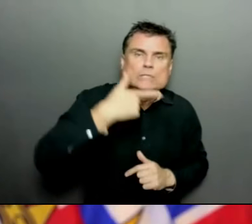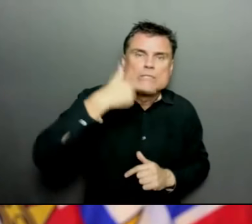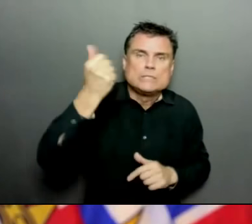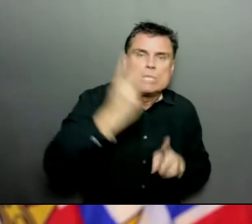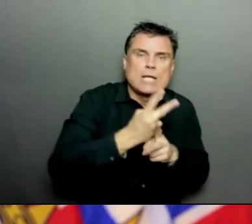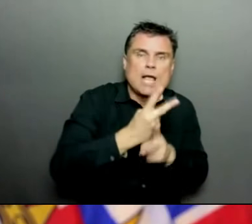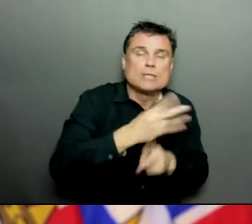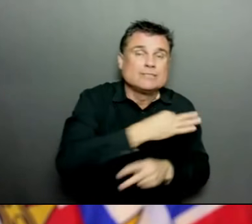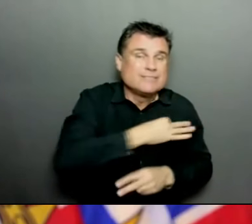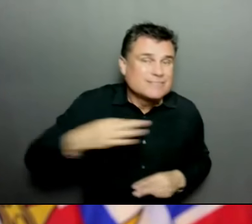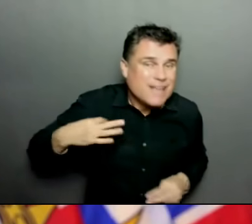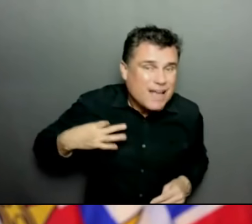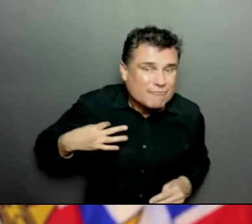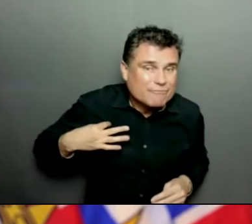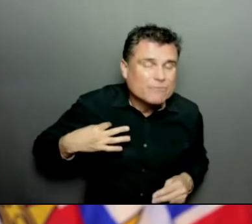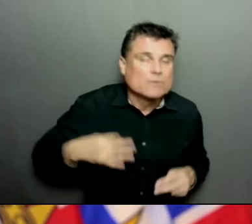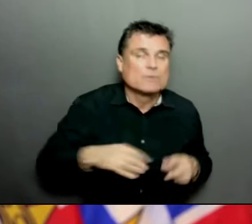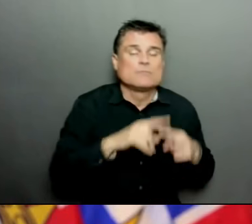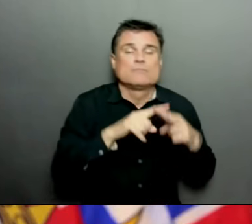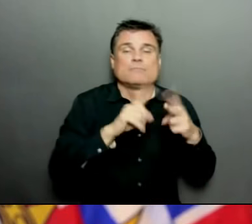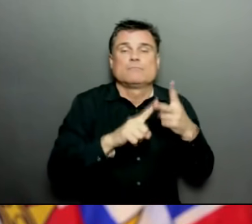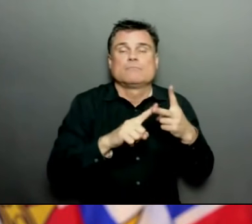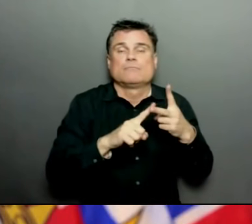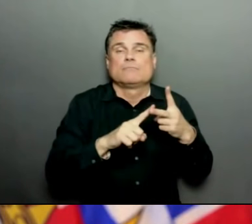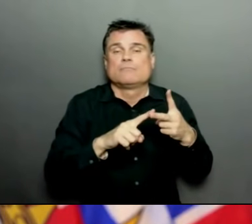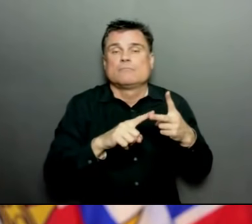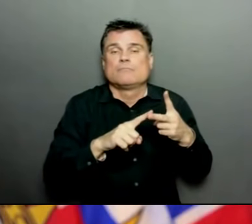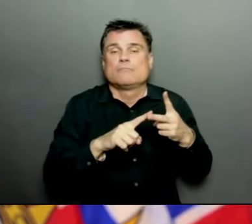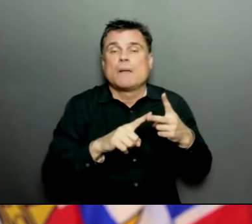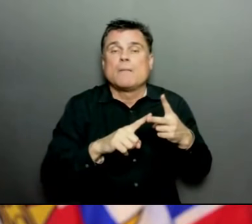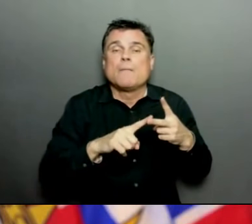front-line healthcare workers, people involved in the COVID Response